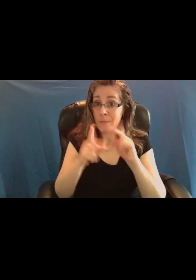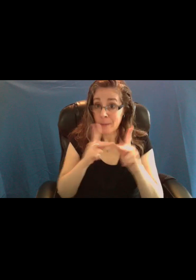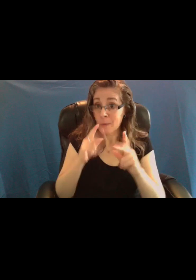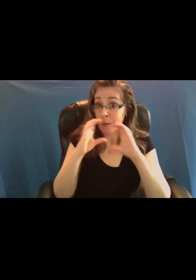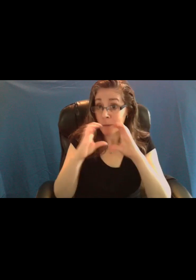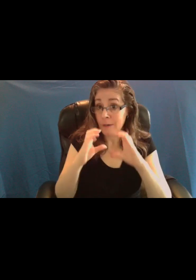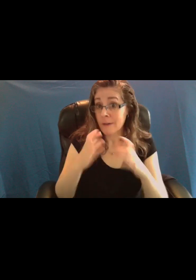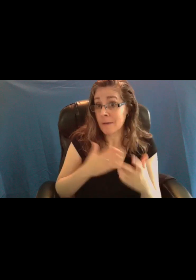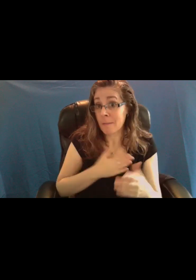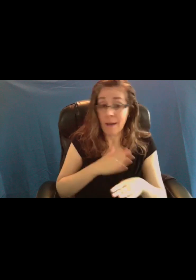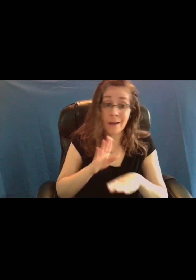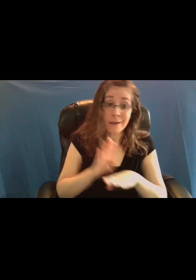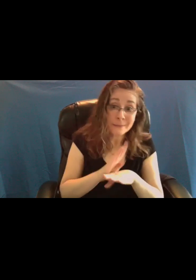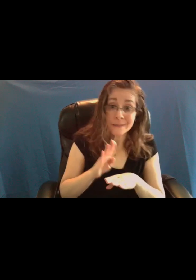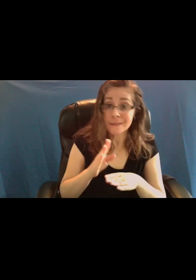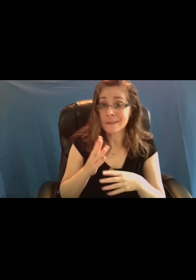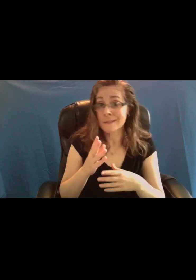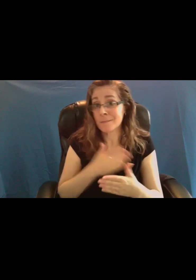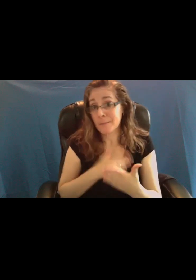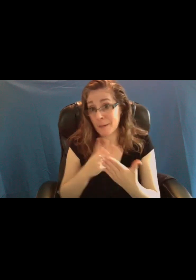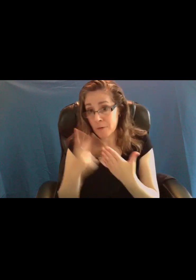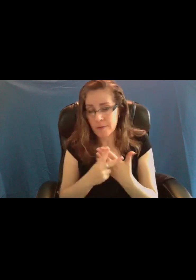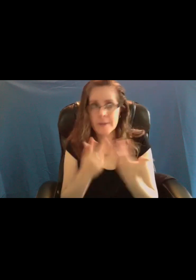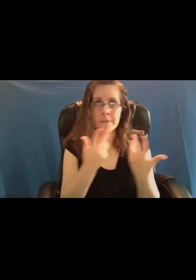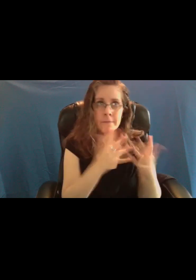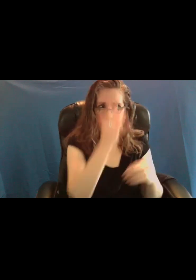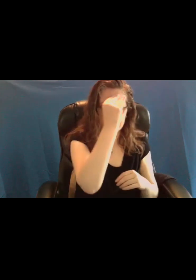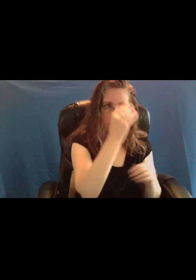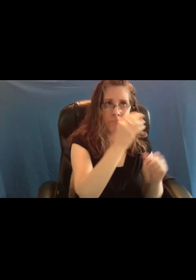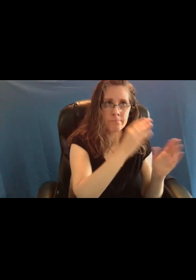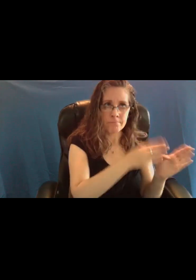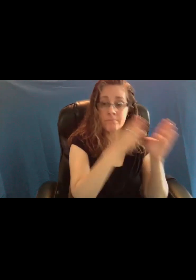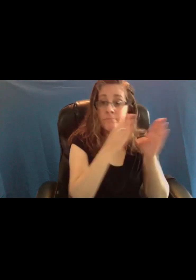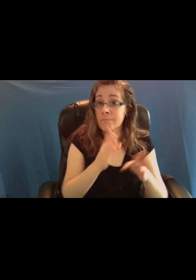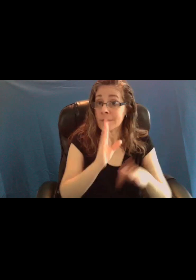or your program. You've created policies around effective communication.